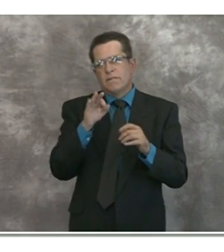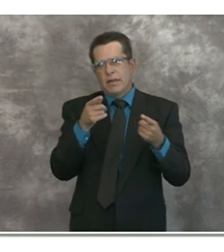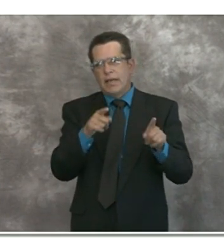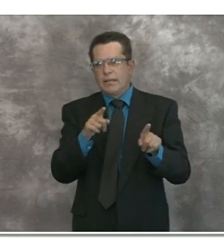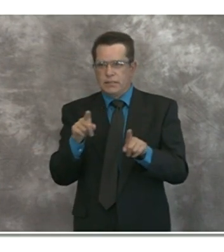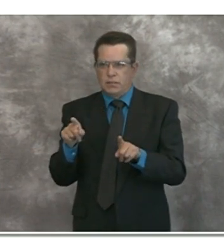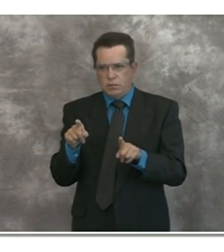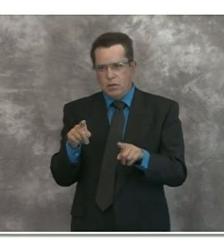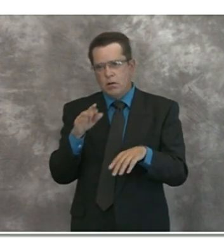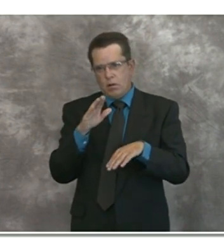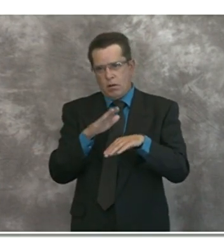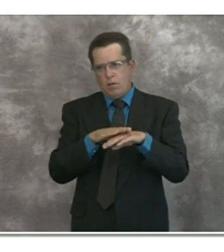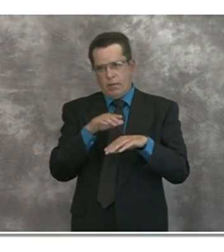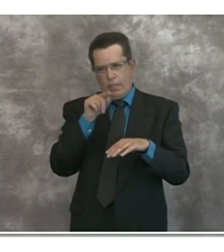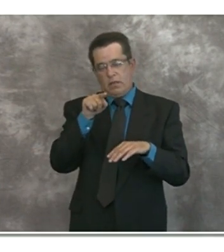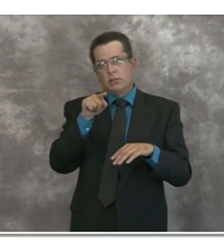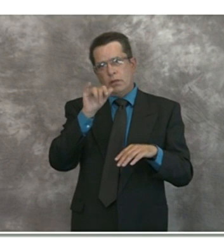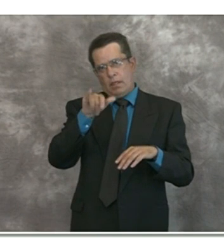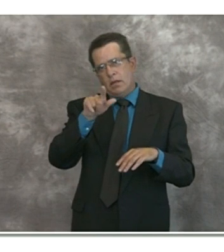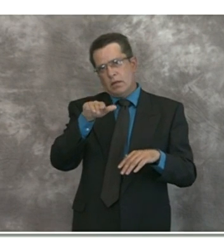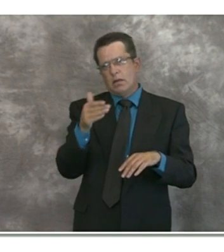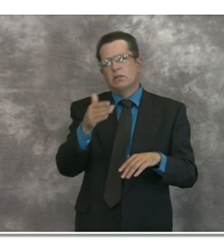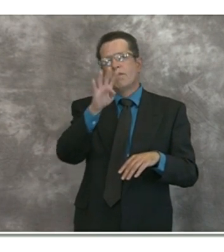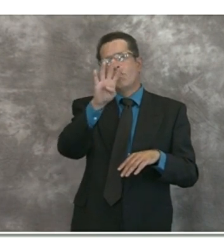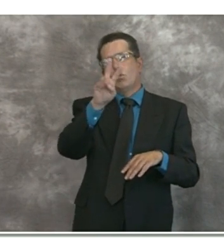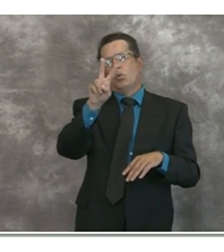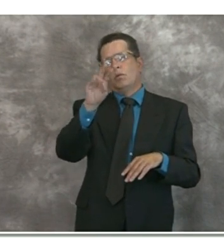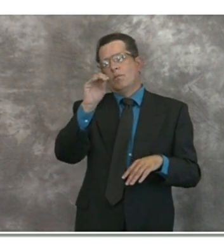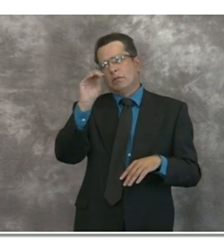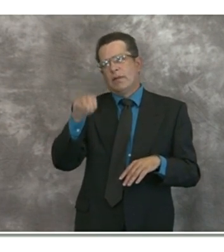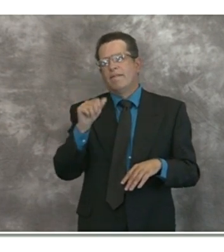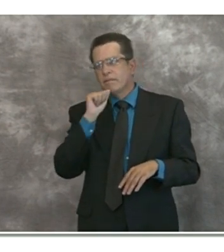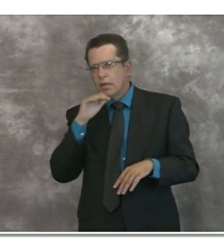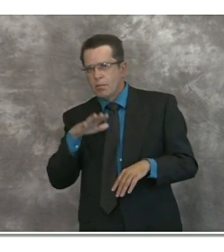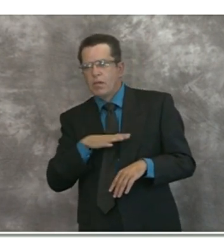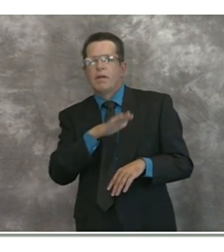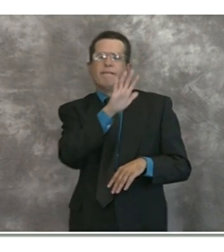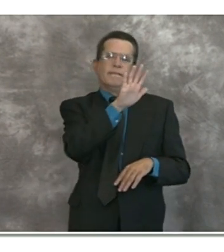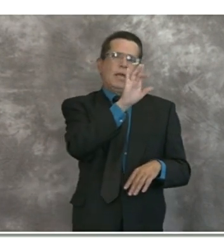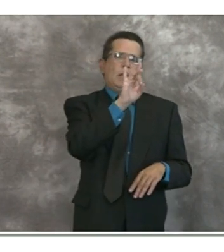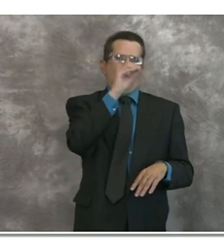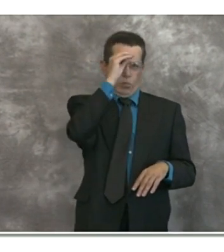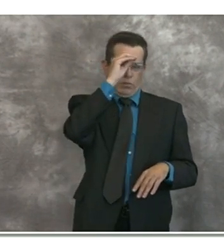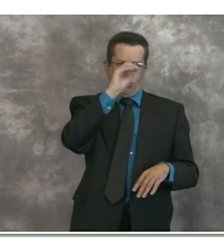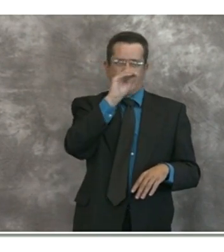AT 36. PERCENT. THE 296 DEATHS REPRESENT APPROXIMATELY 3% OF THE TOTAL NUMBER OF. CASES AND